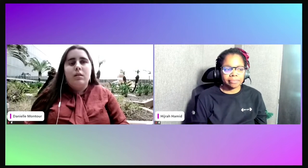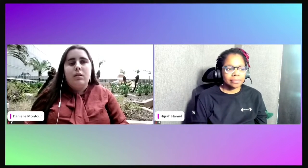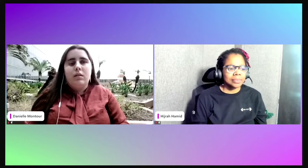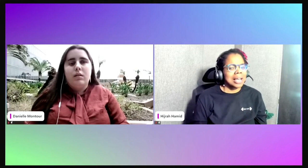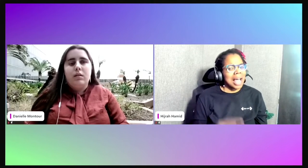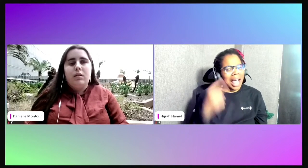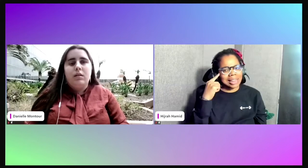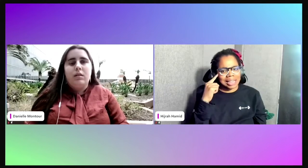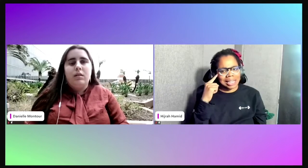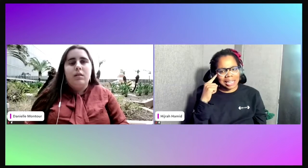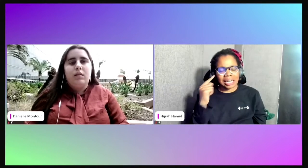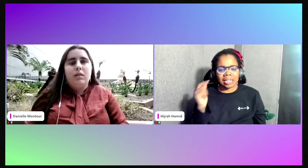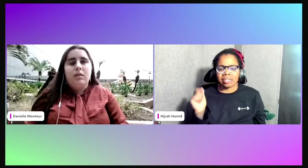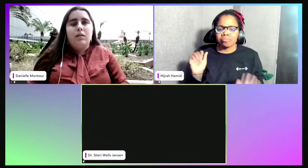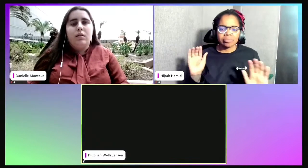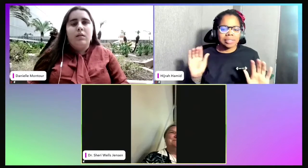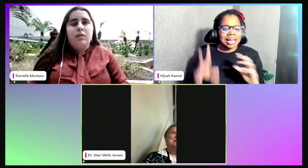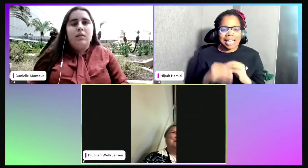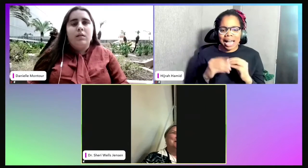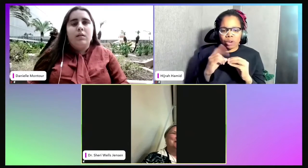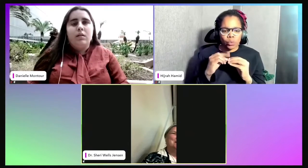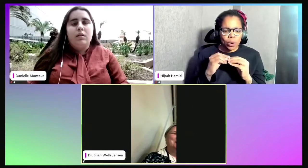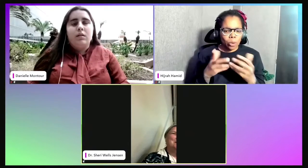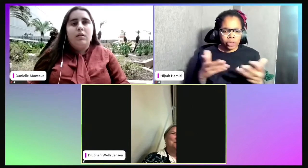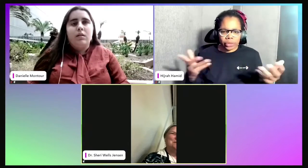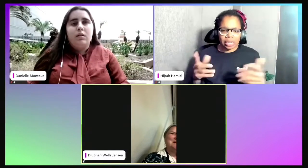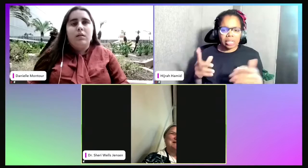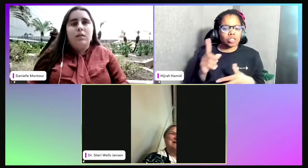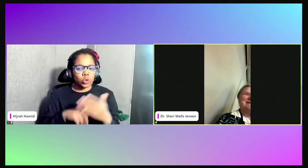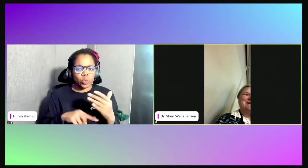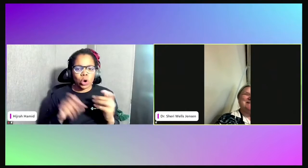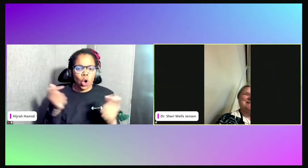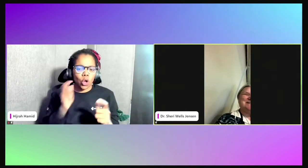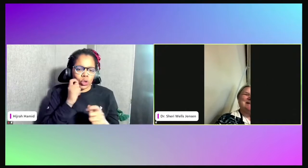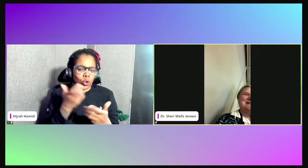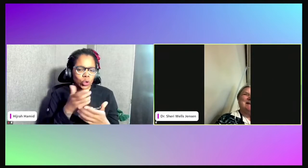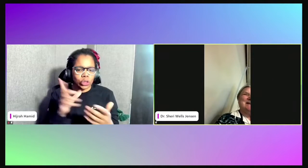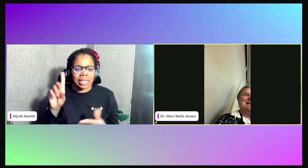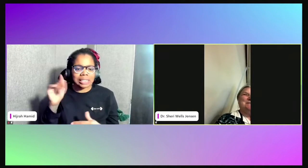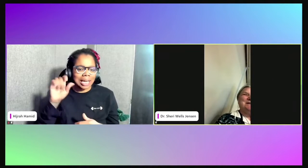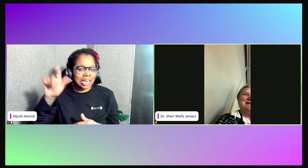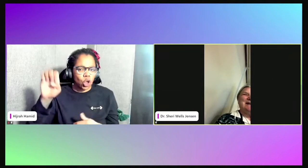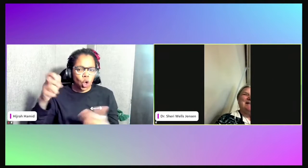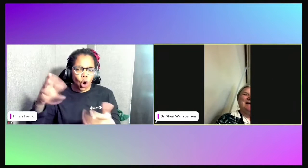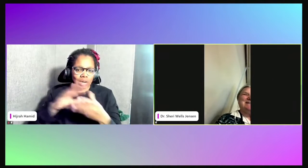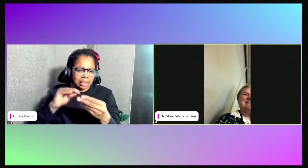we can have equitable stakes and the process.